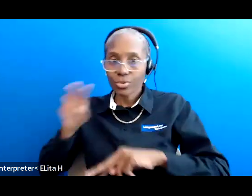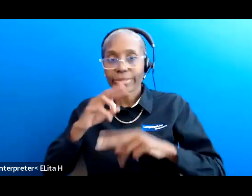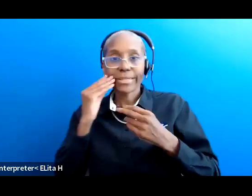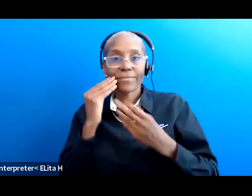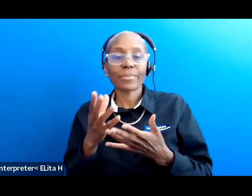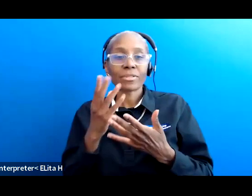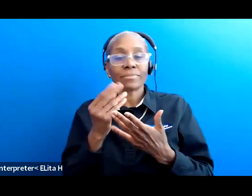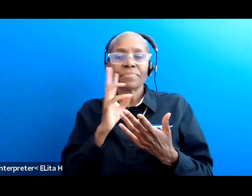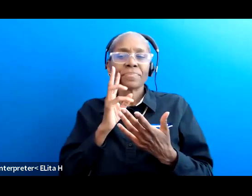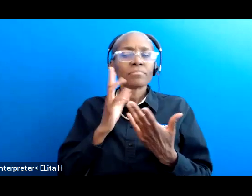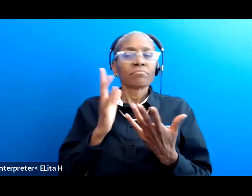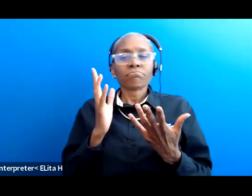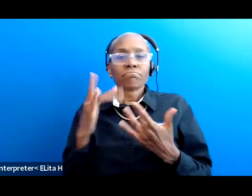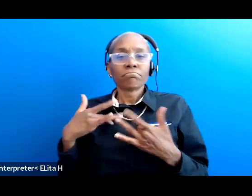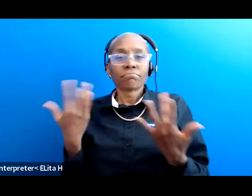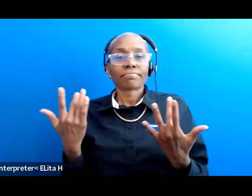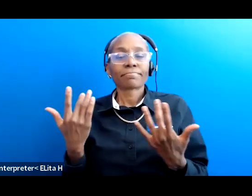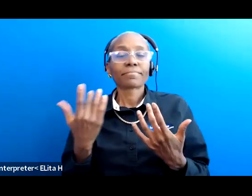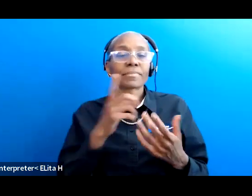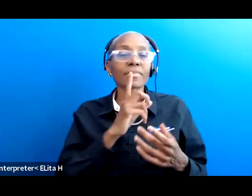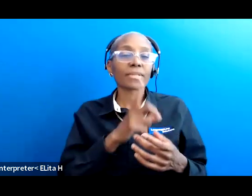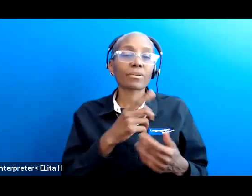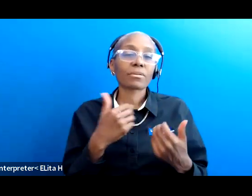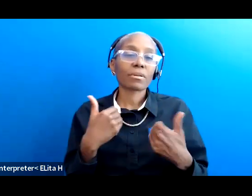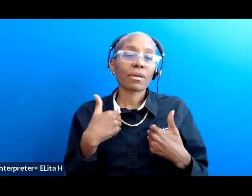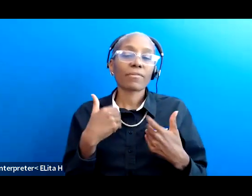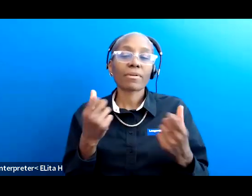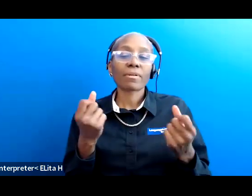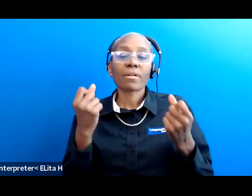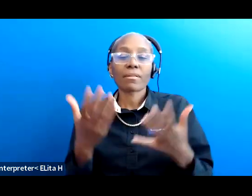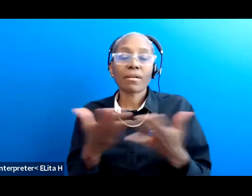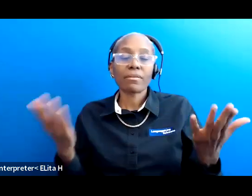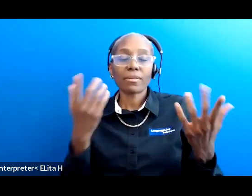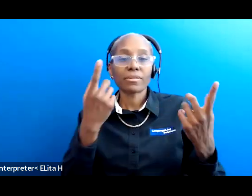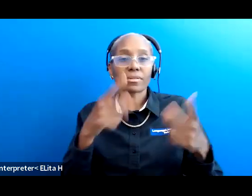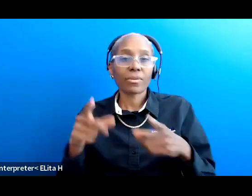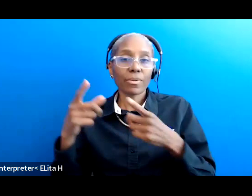and see what's going on. There actually is a lot of things that's going on.